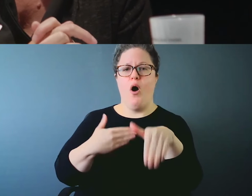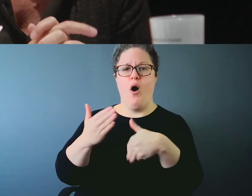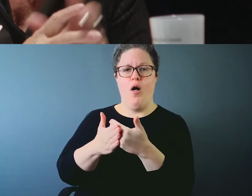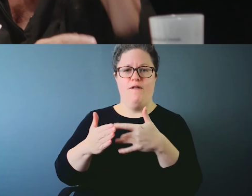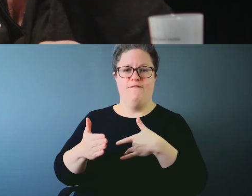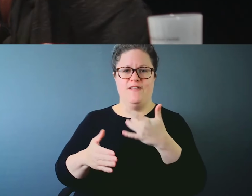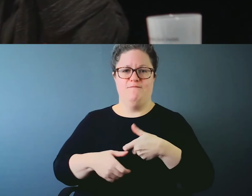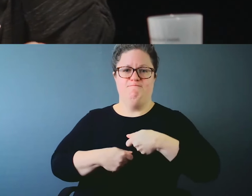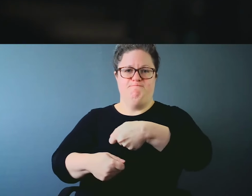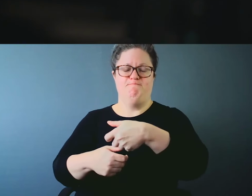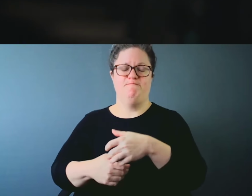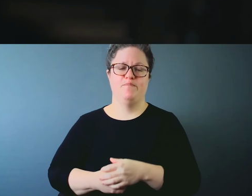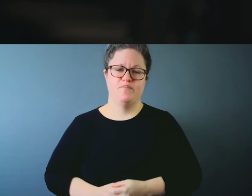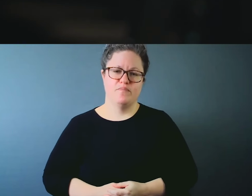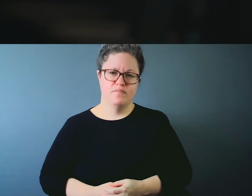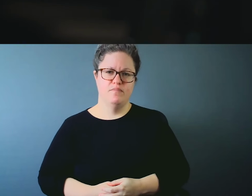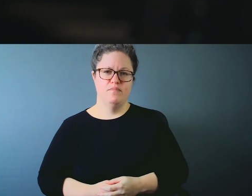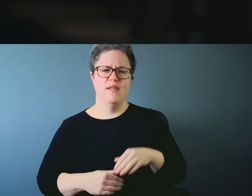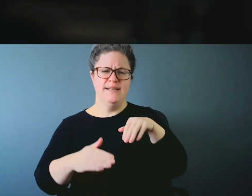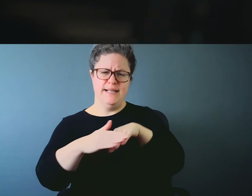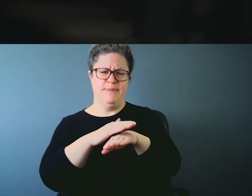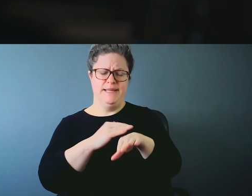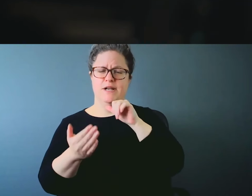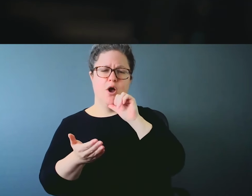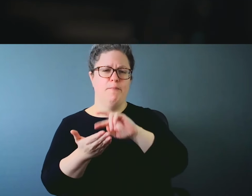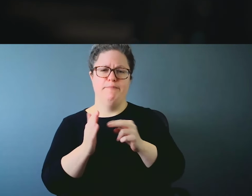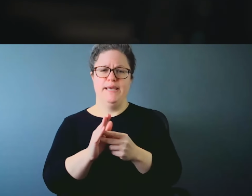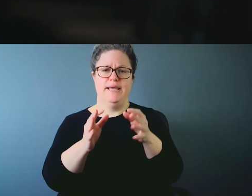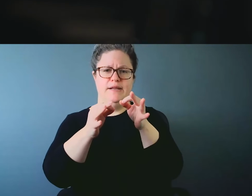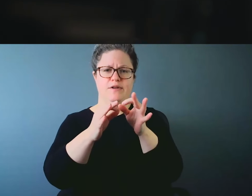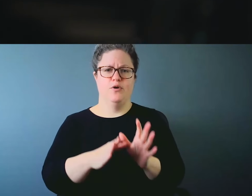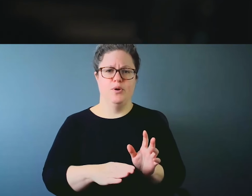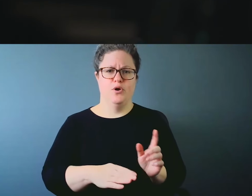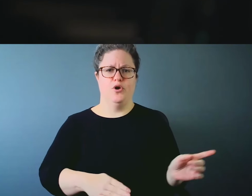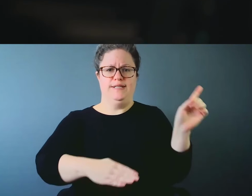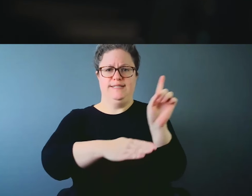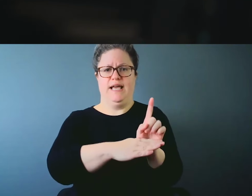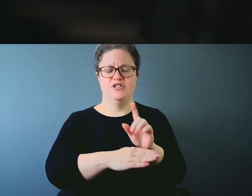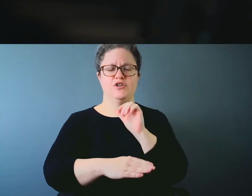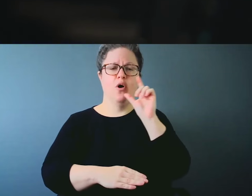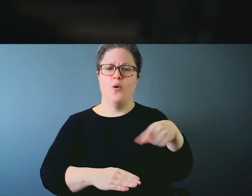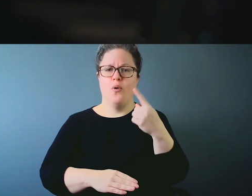As accessibility is not just an interpreter on a stage. It's not just description on a stage.